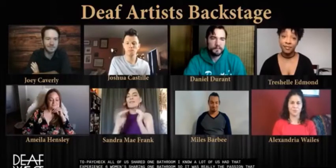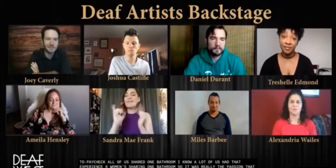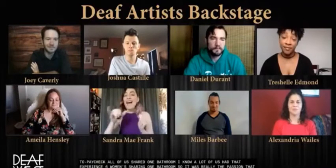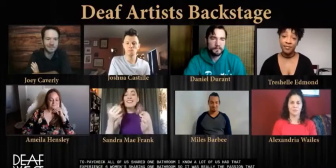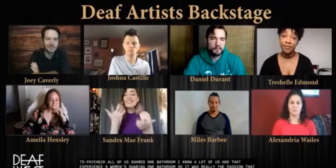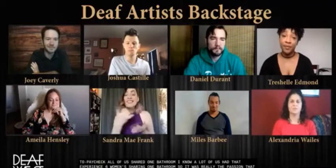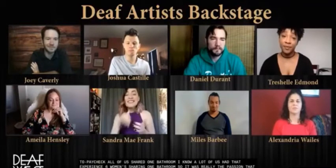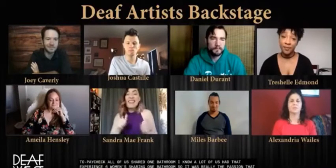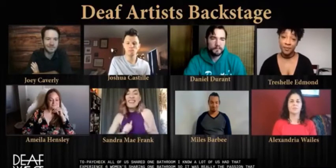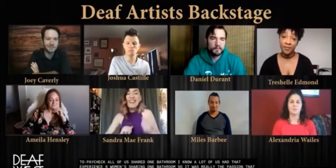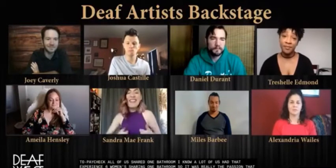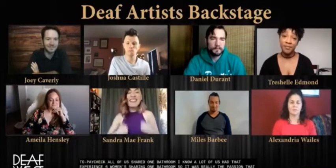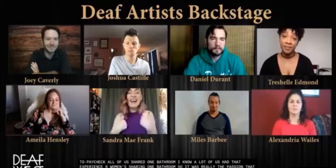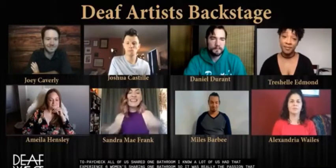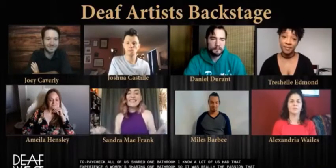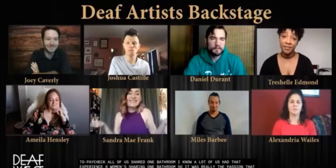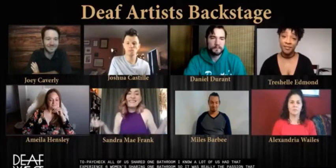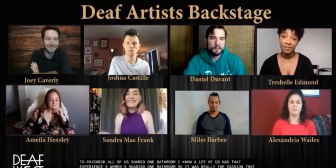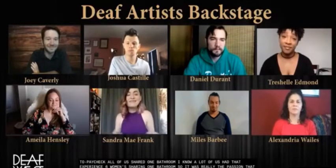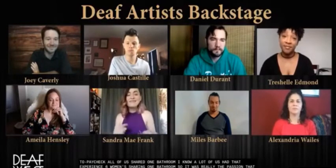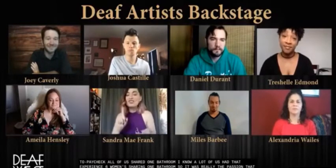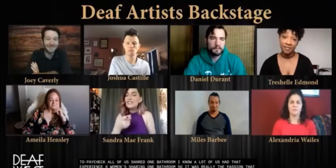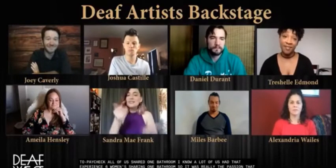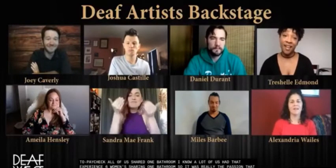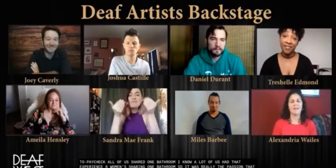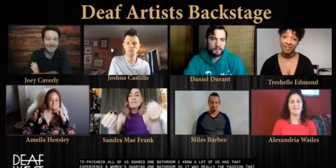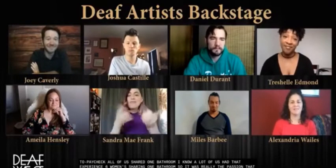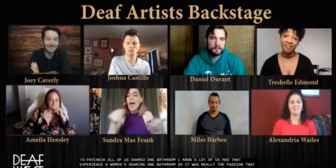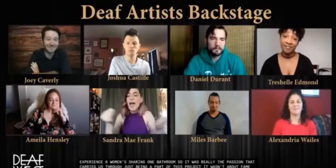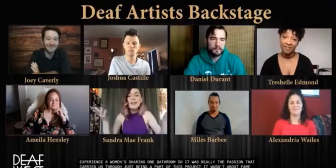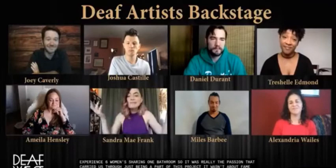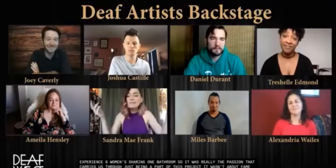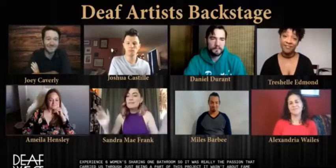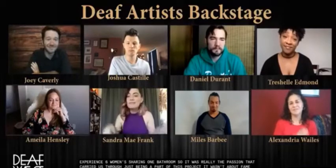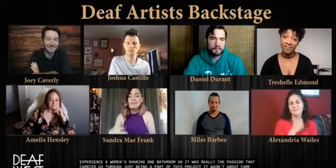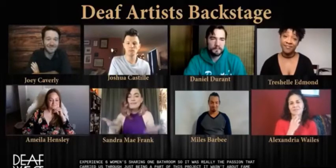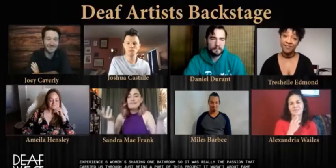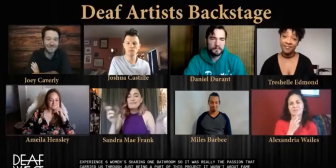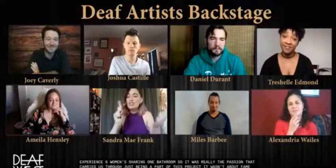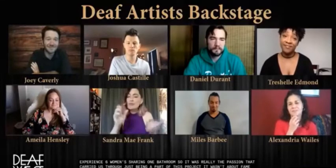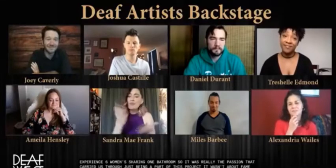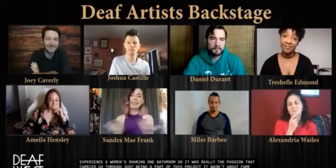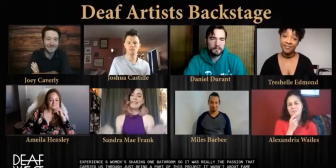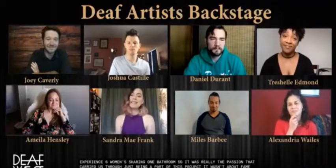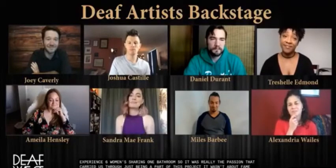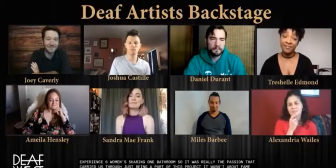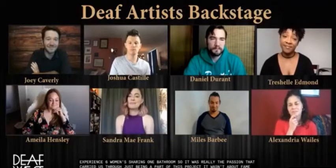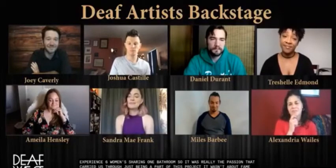I rolled the dice and it worked for me because that's the theater life, right? We just go for it.